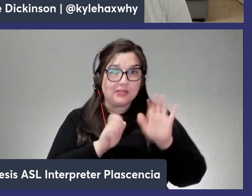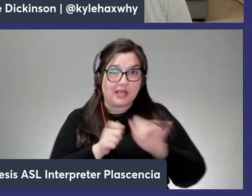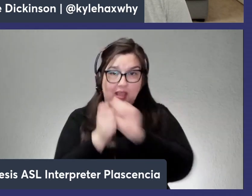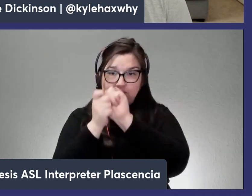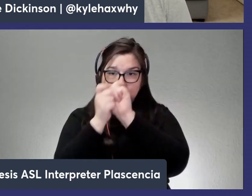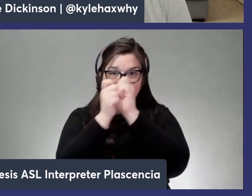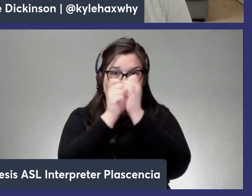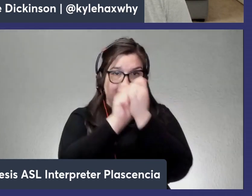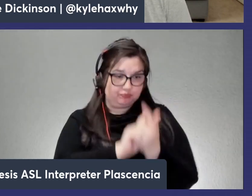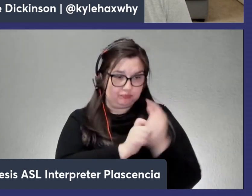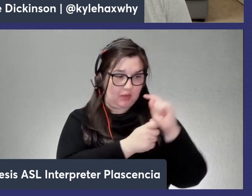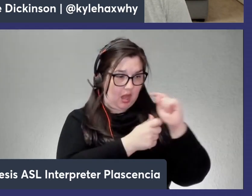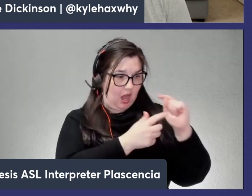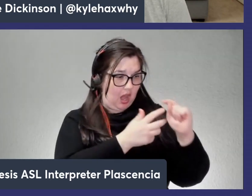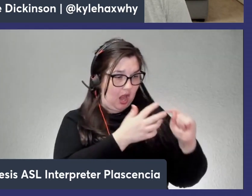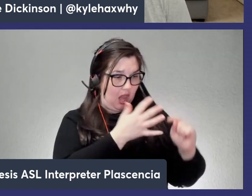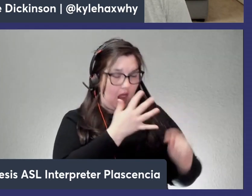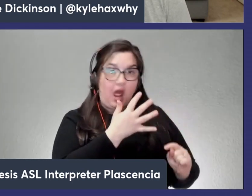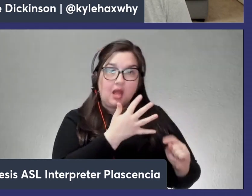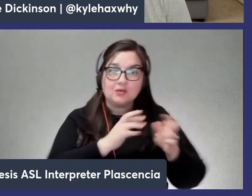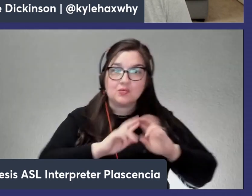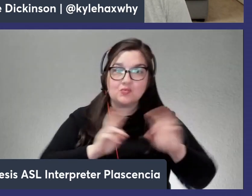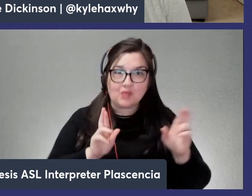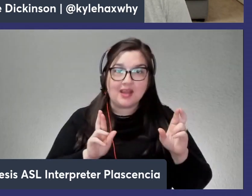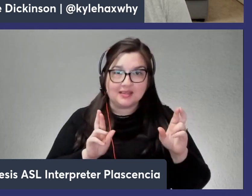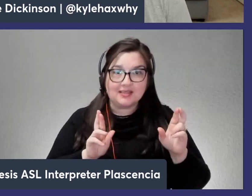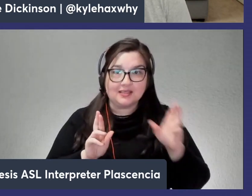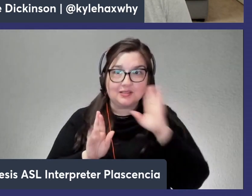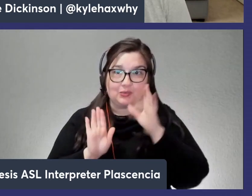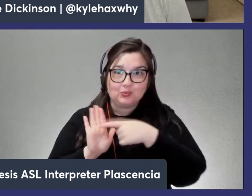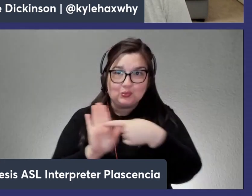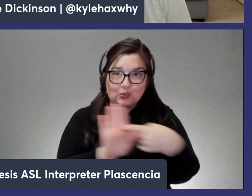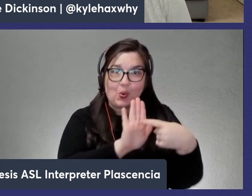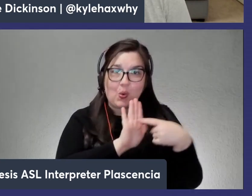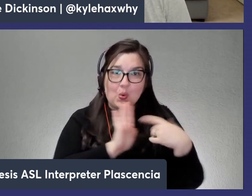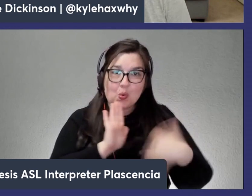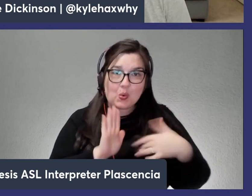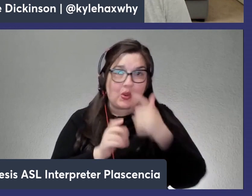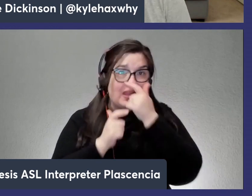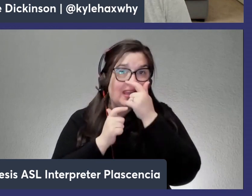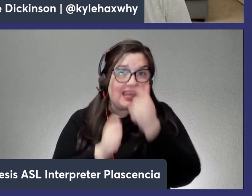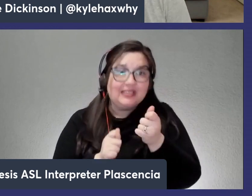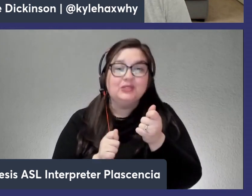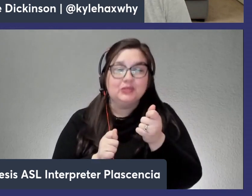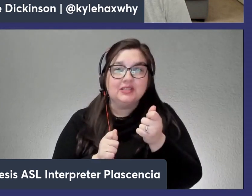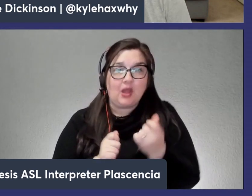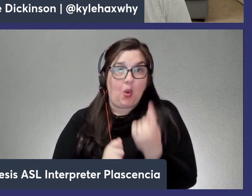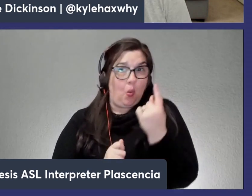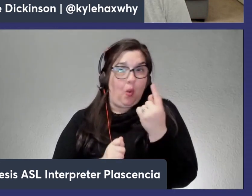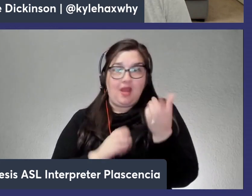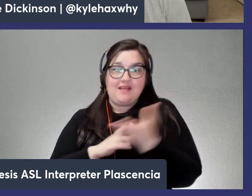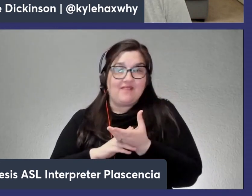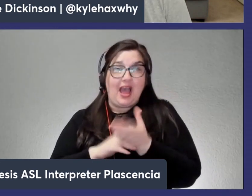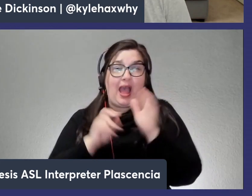and by the end of the show, I can show you how that goes. And the interesting thing is, it's not just one file. You can translate up to 1 million files